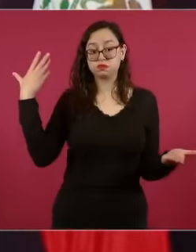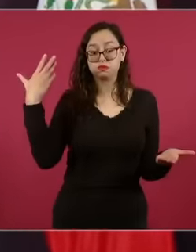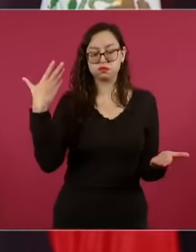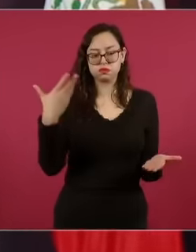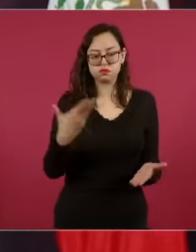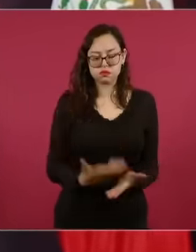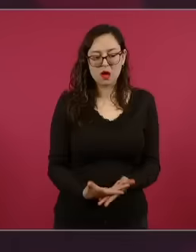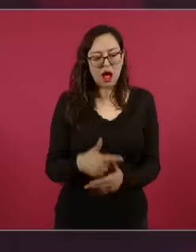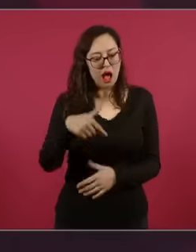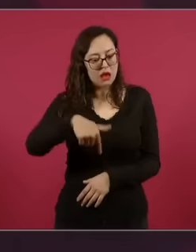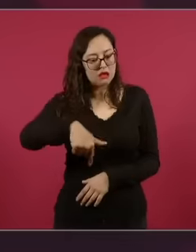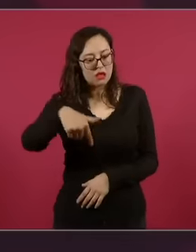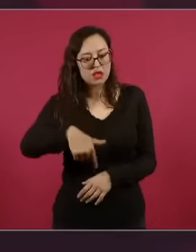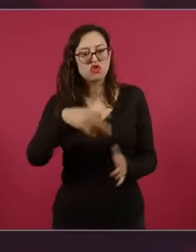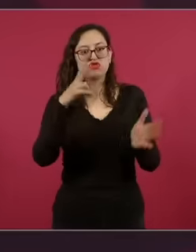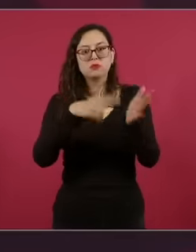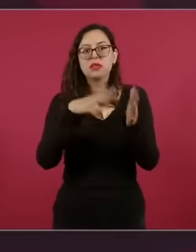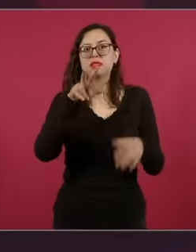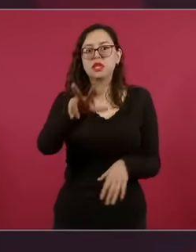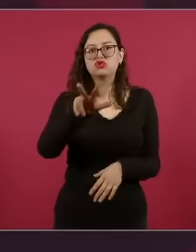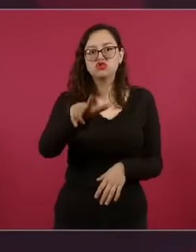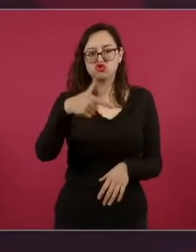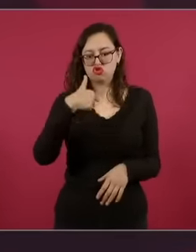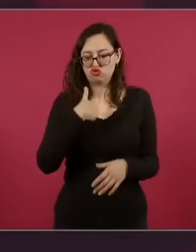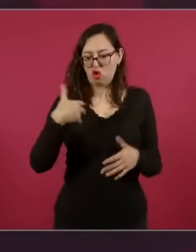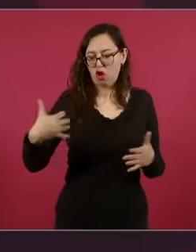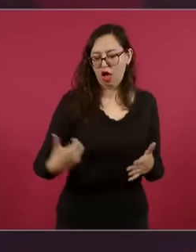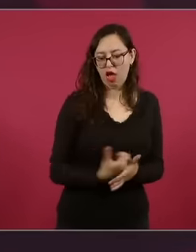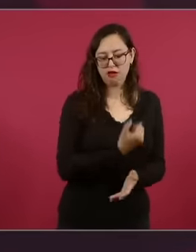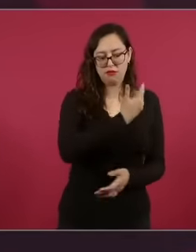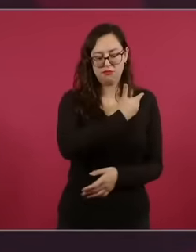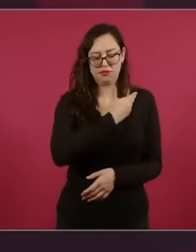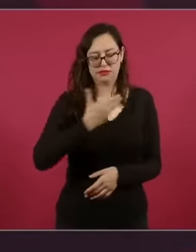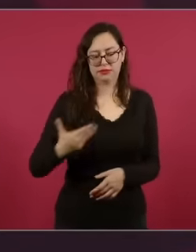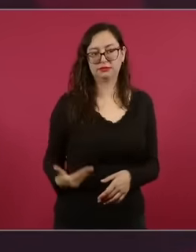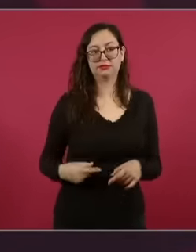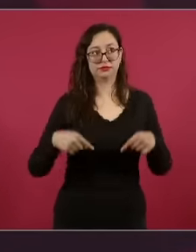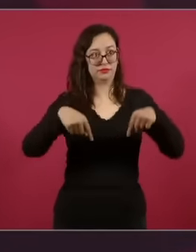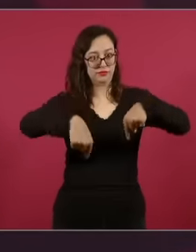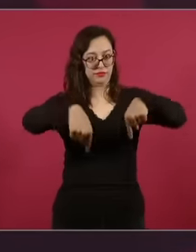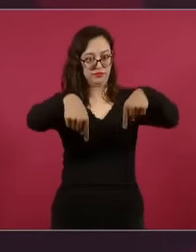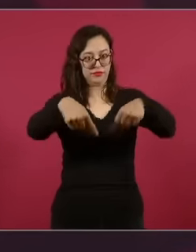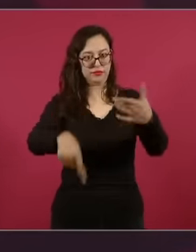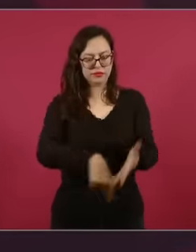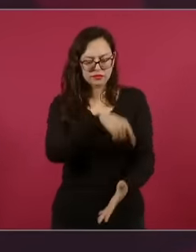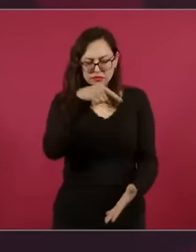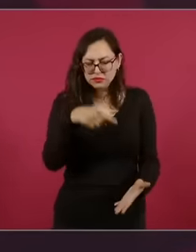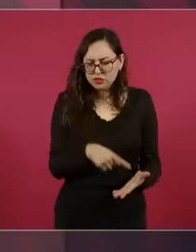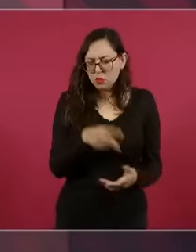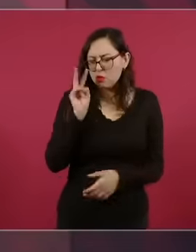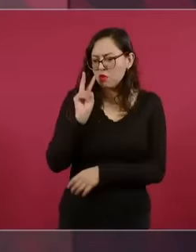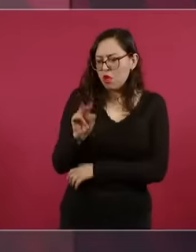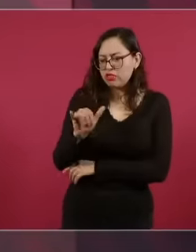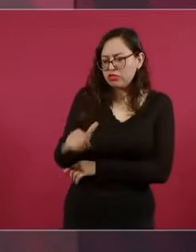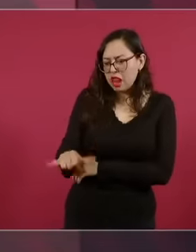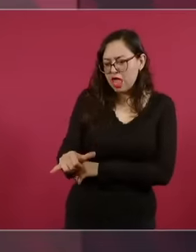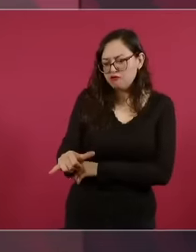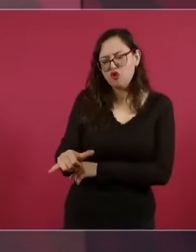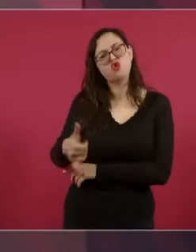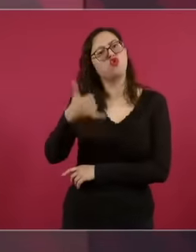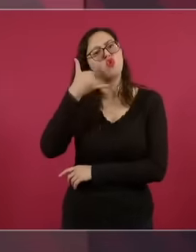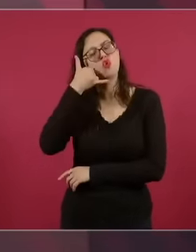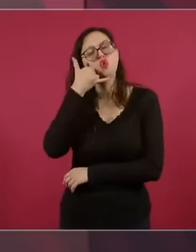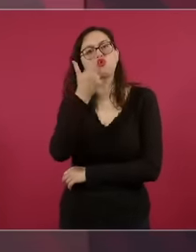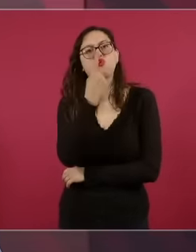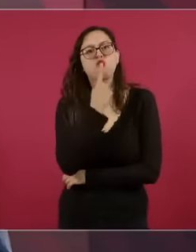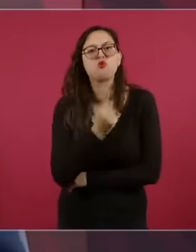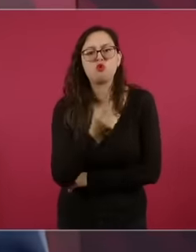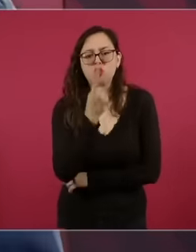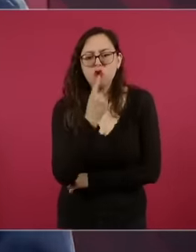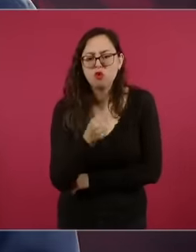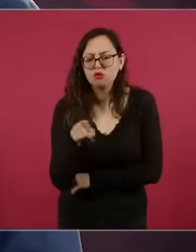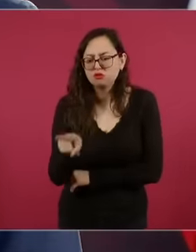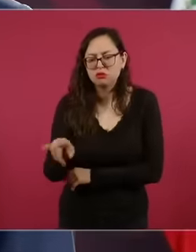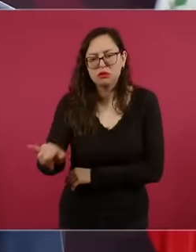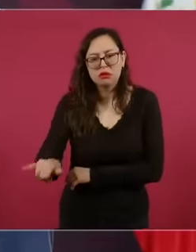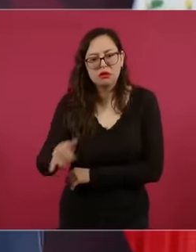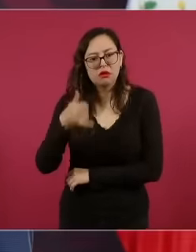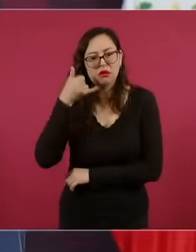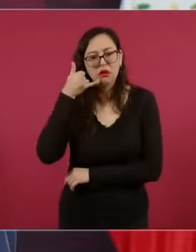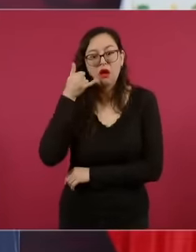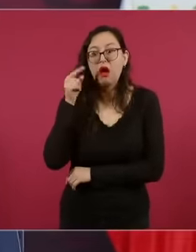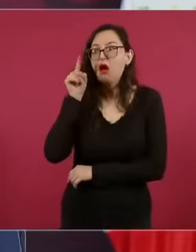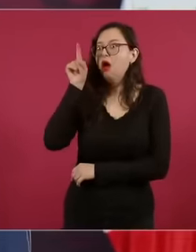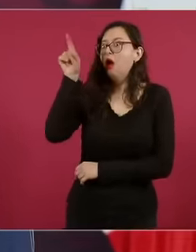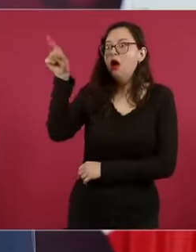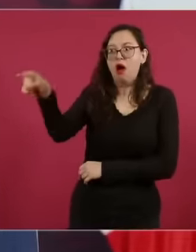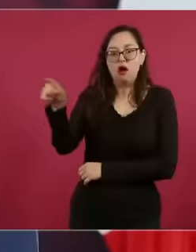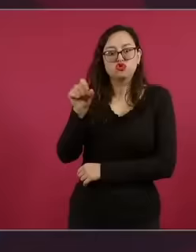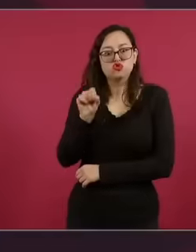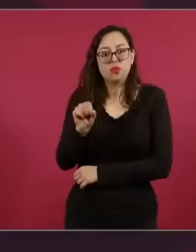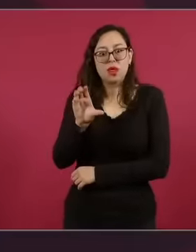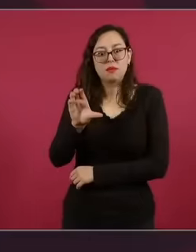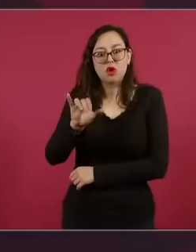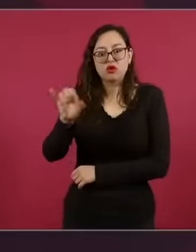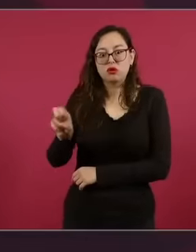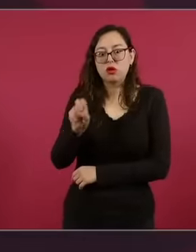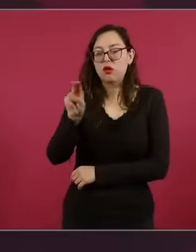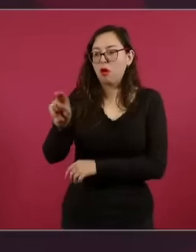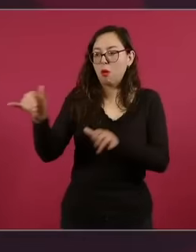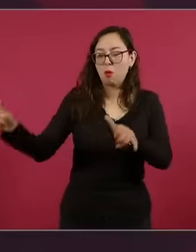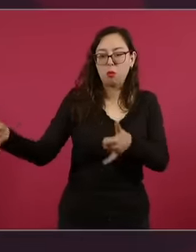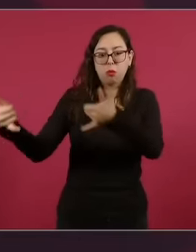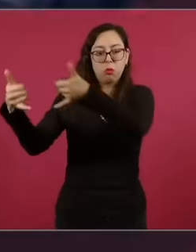red telephone number to give instructions to the president of the Supreme Court. When they removed my immunity,